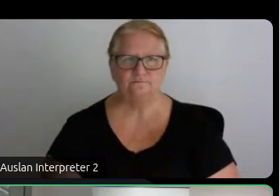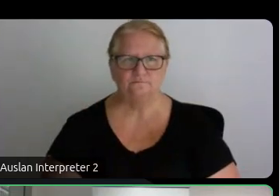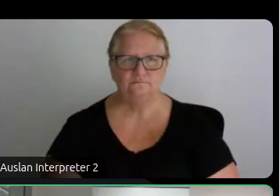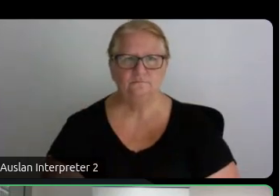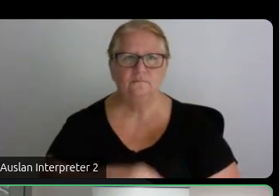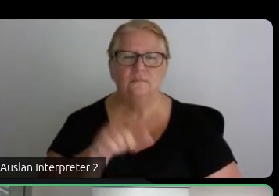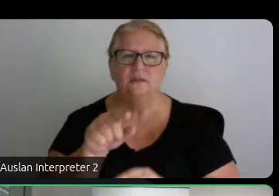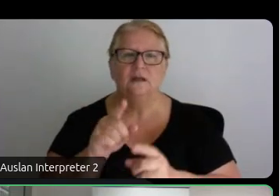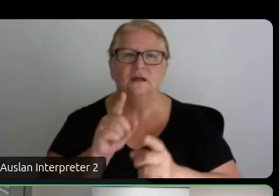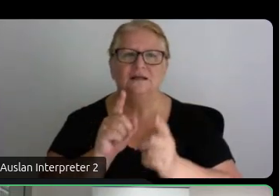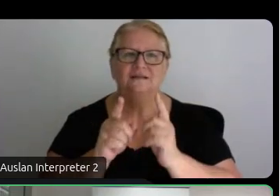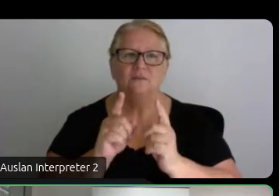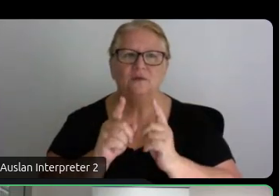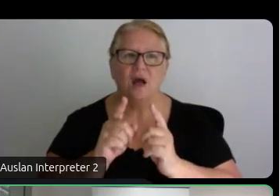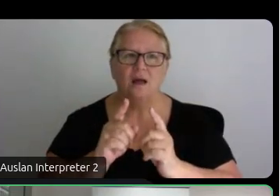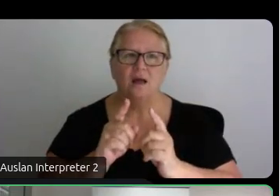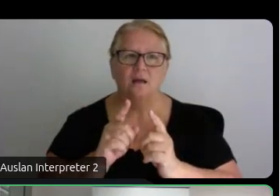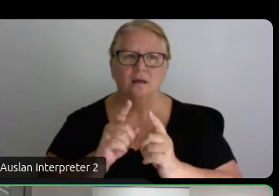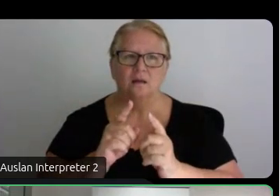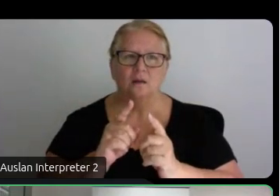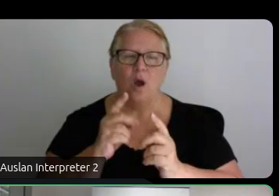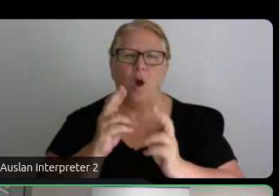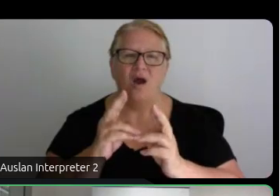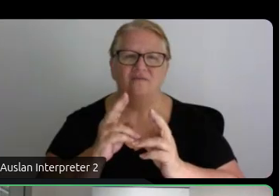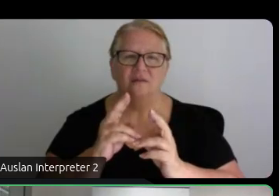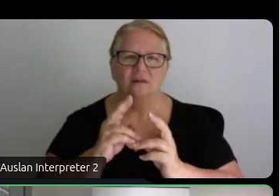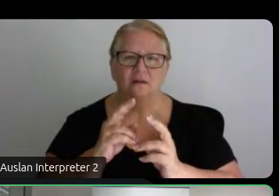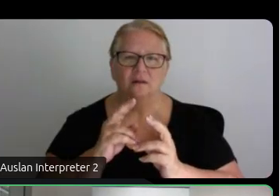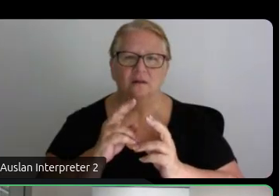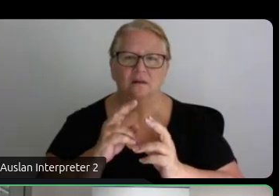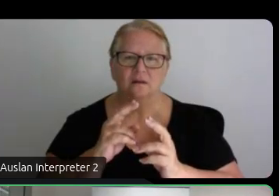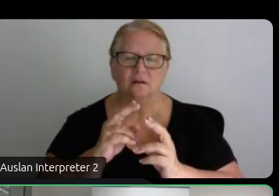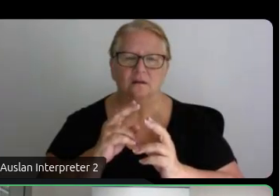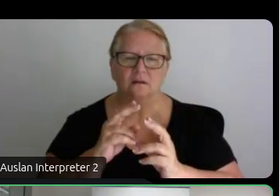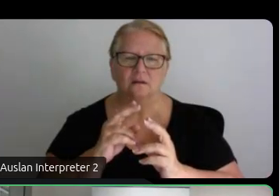difficult, but hopefully or information will be helpful. Um the key ones that are issues